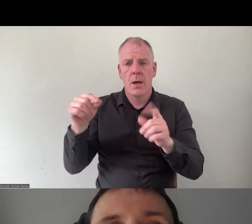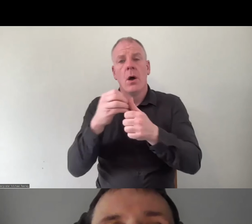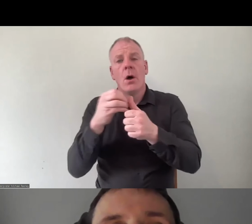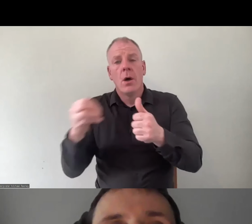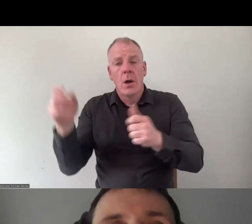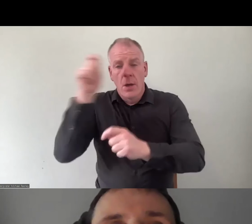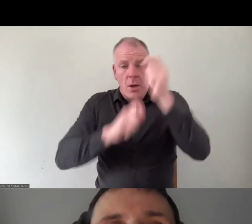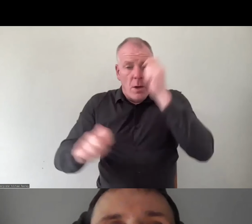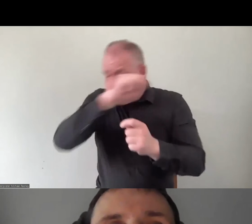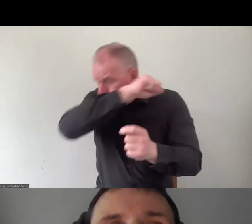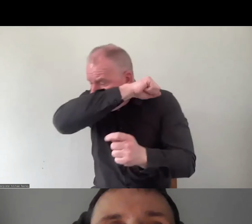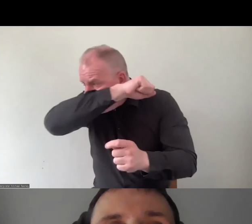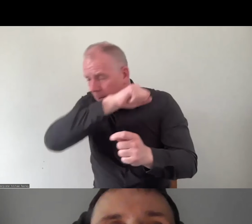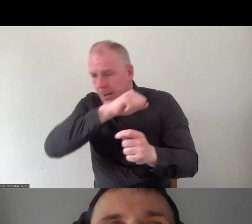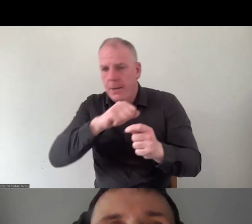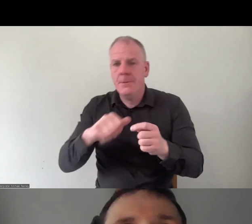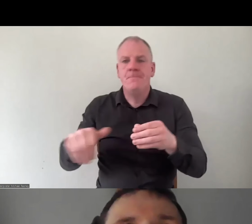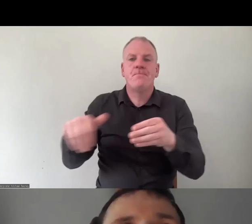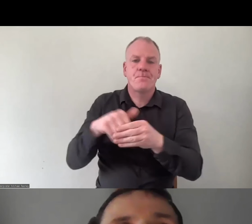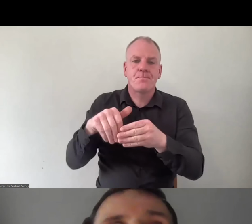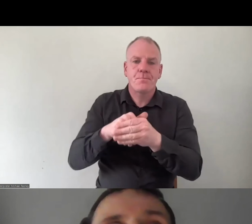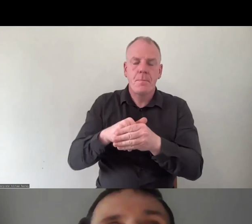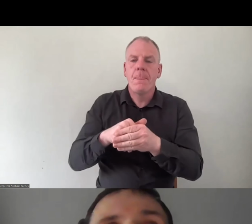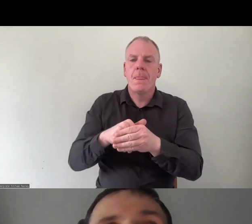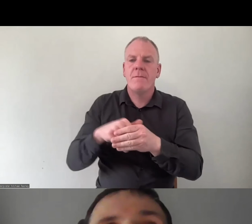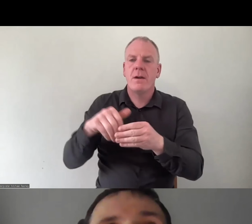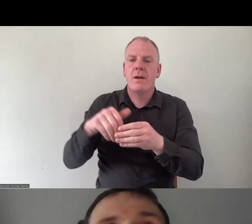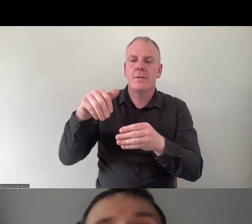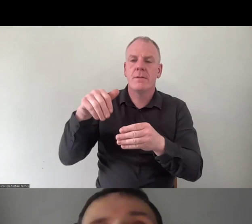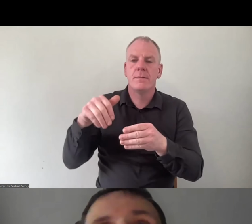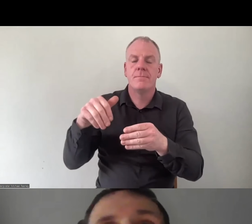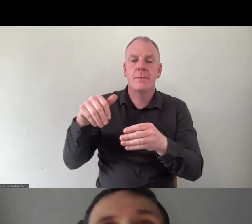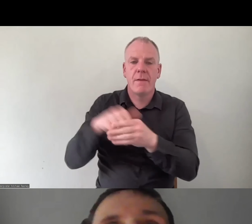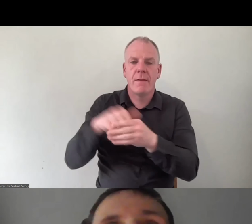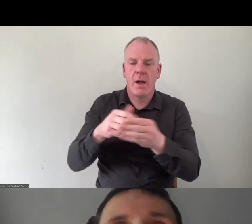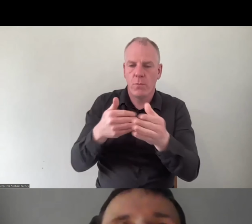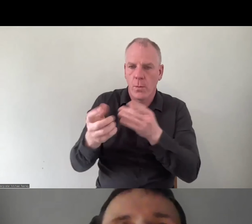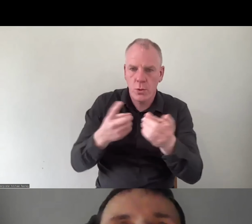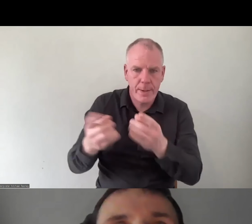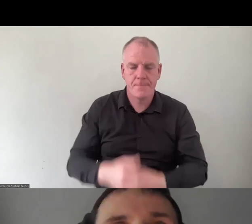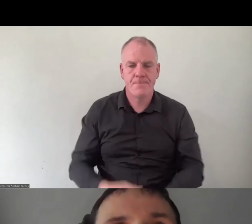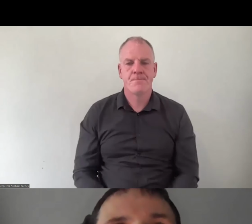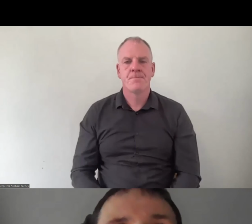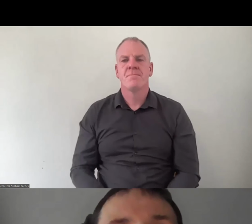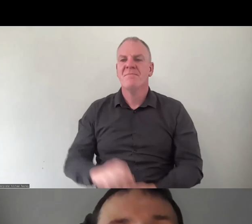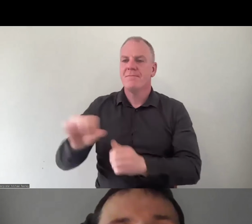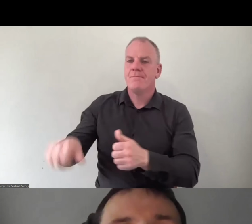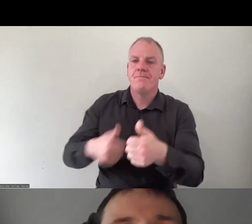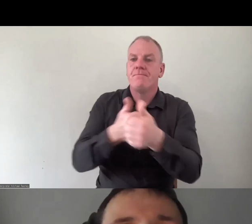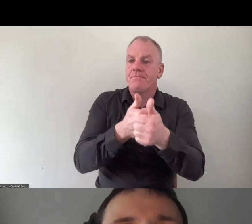in the cultural context that we're actually working in. Now, underpinning a lot of the legislation